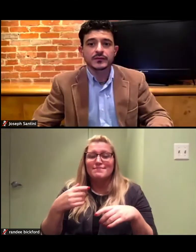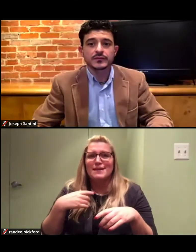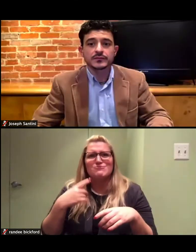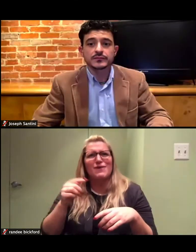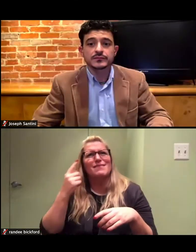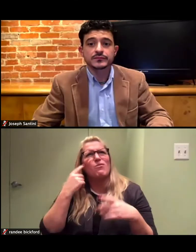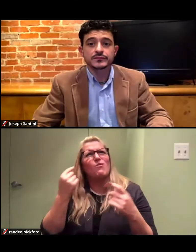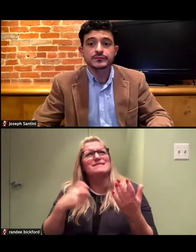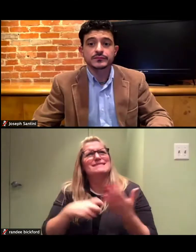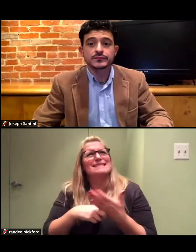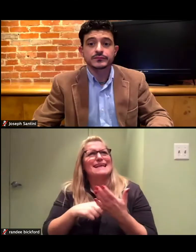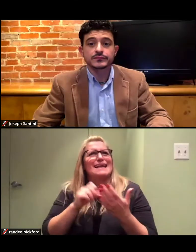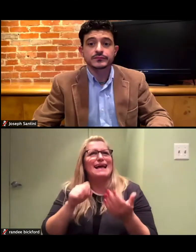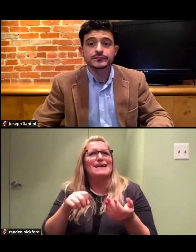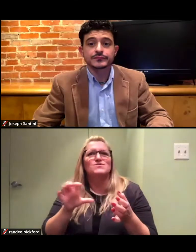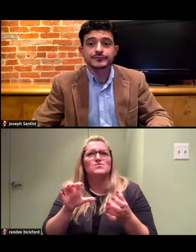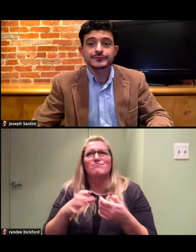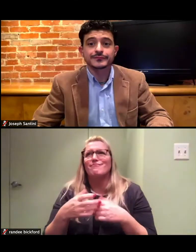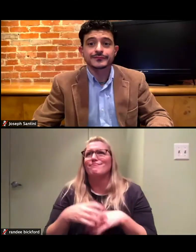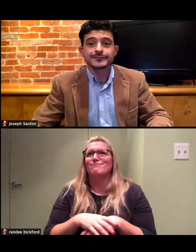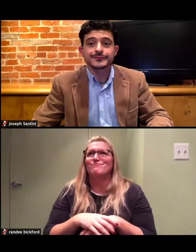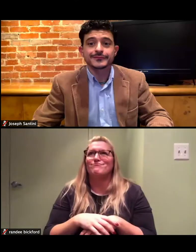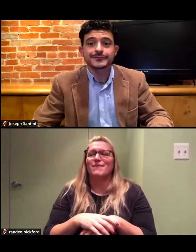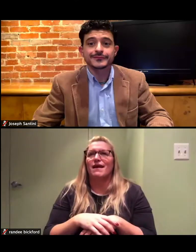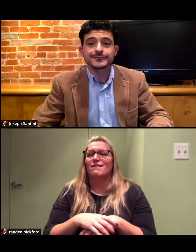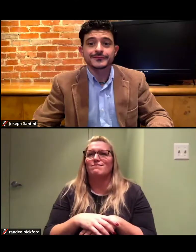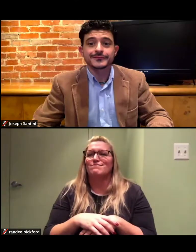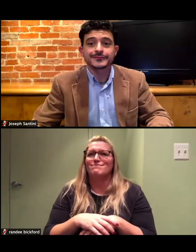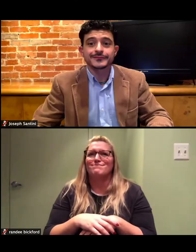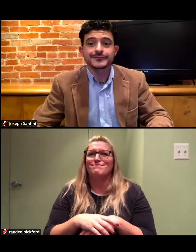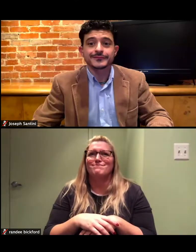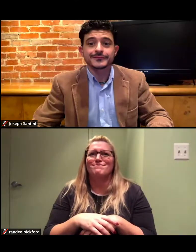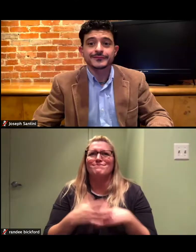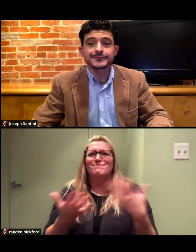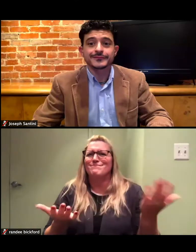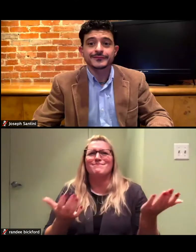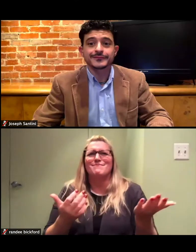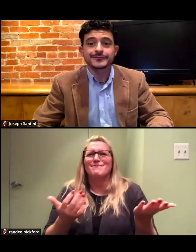for example, I'm trying to think of what tickets, what they could do to earn tickets.